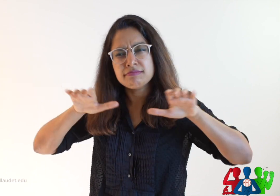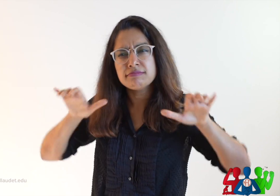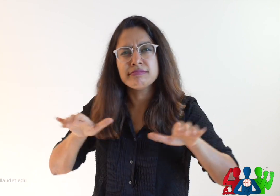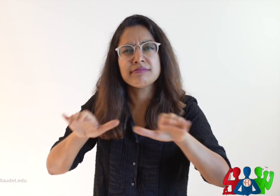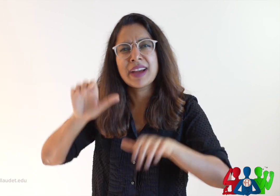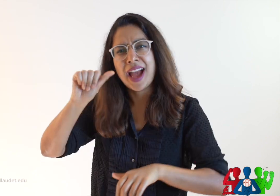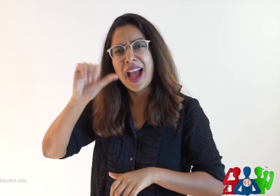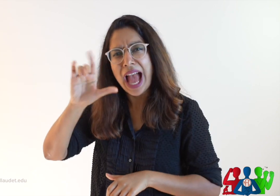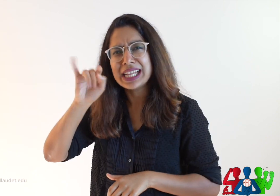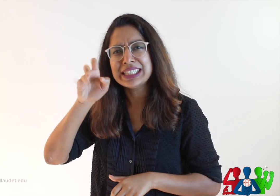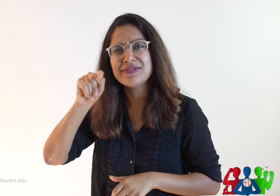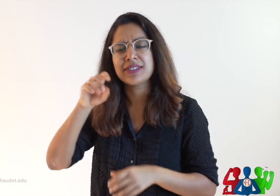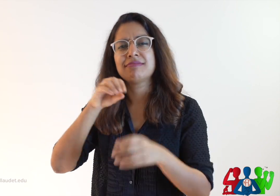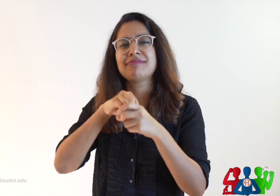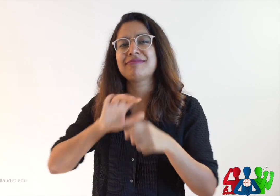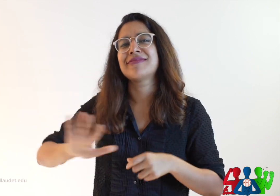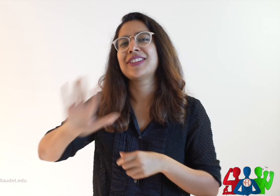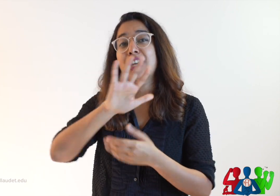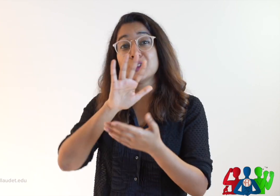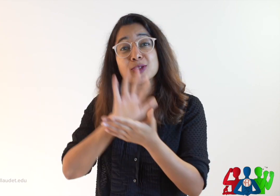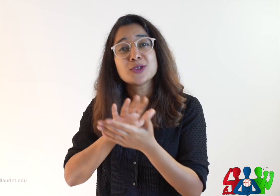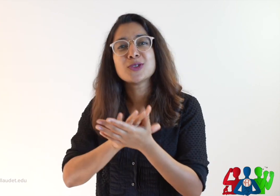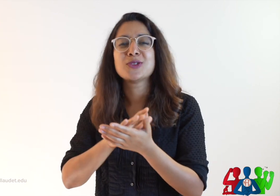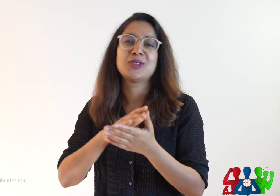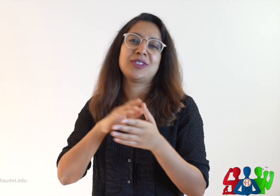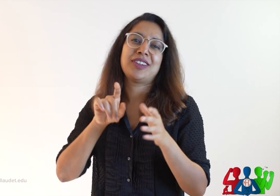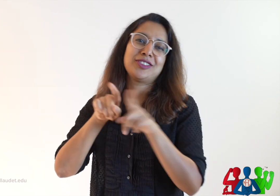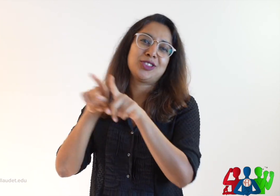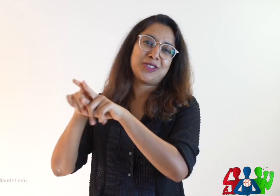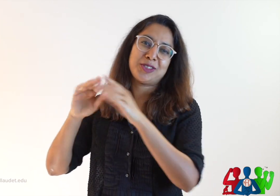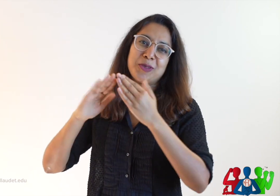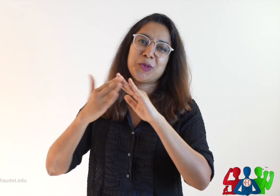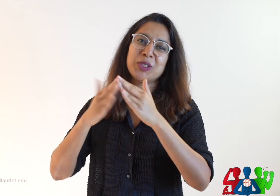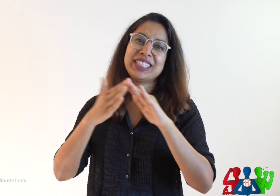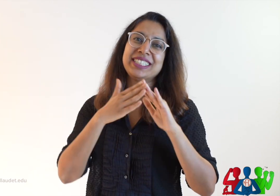This helps them become more active in their communities and in their schools.